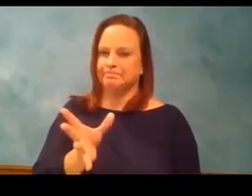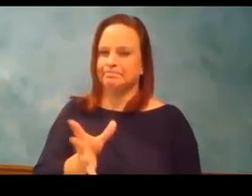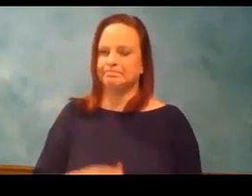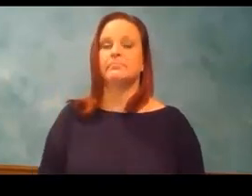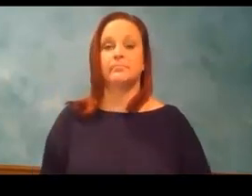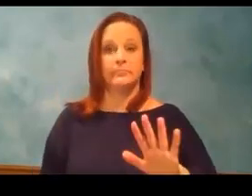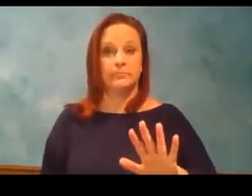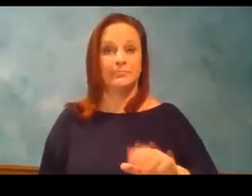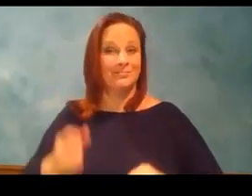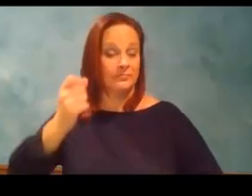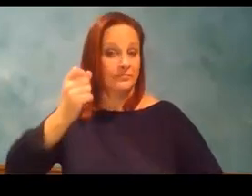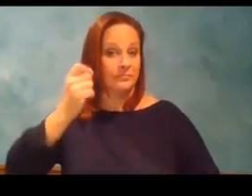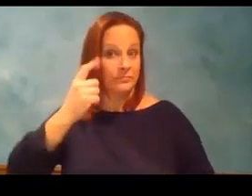DETEST.